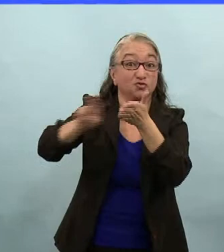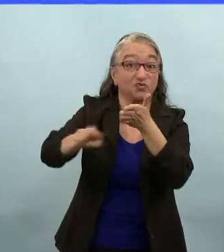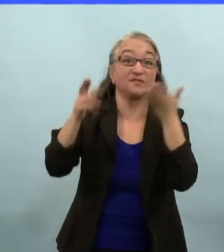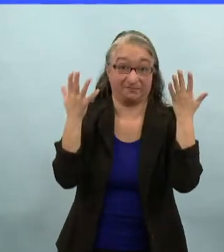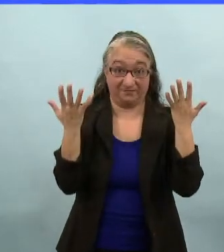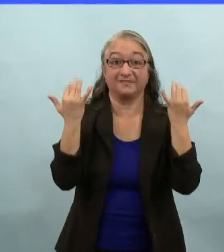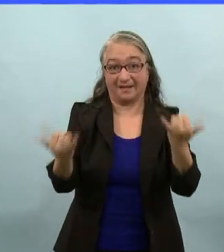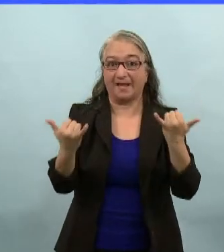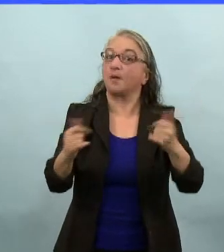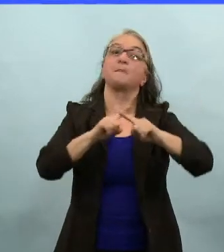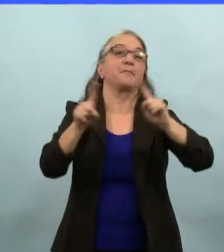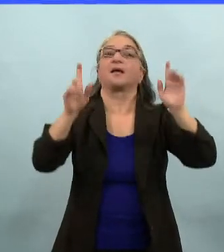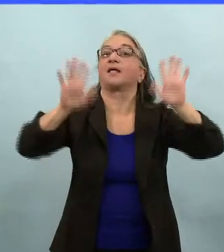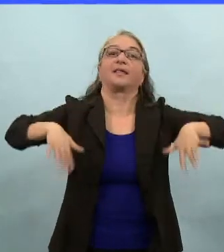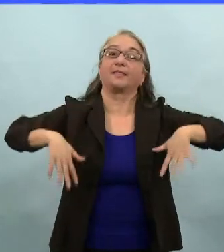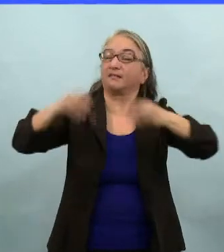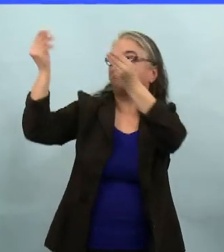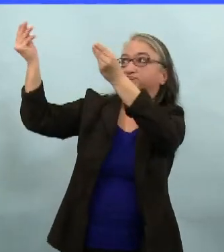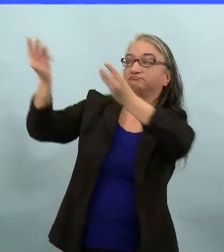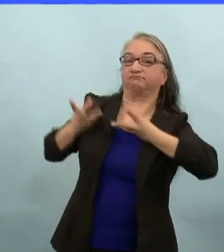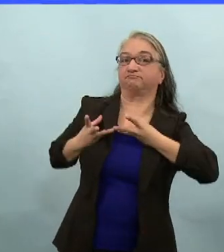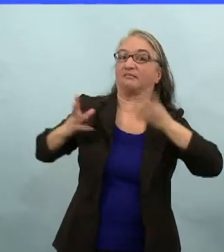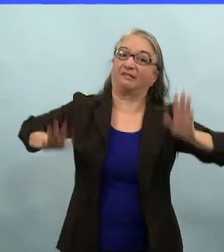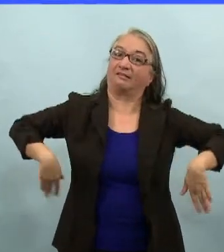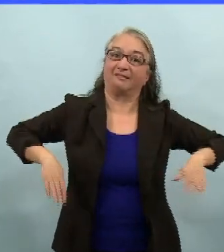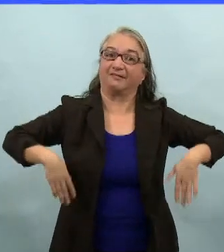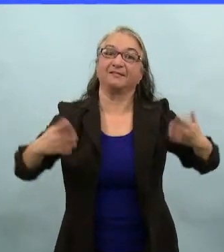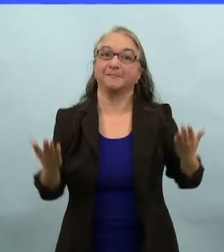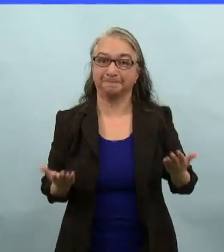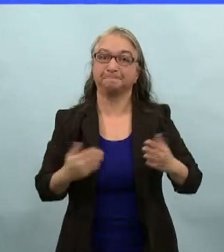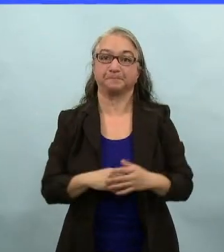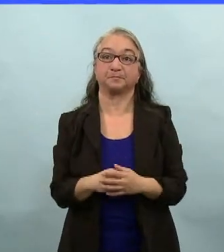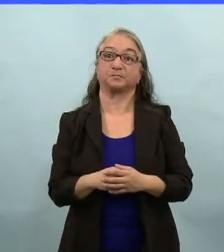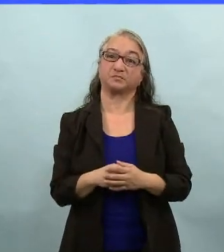it looks like we will be waiting a while for a vaccine for children under the age of five